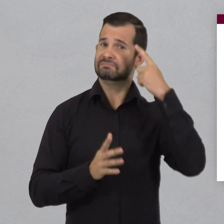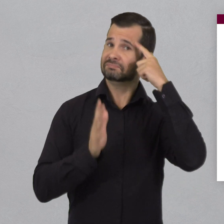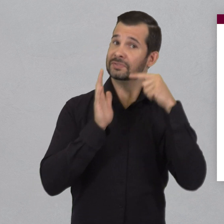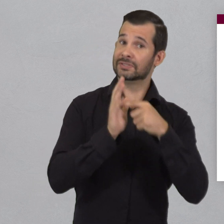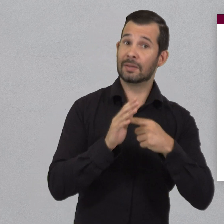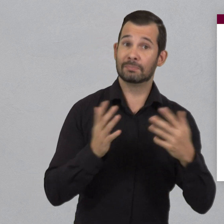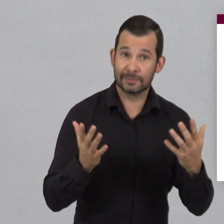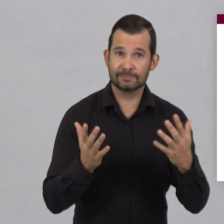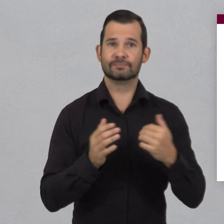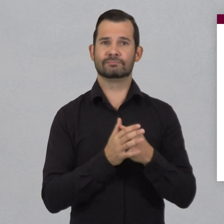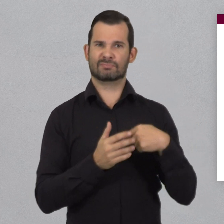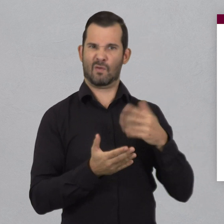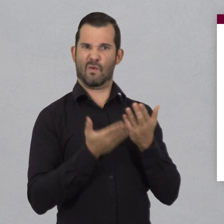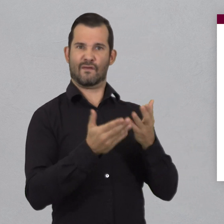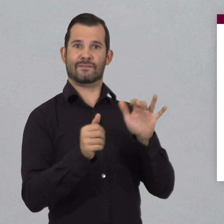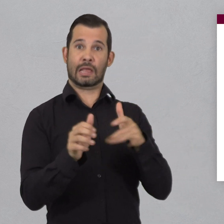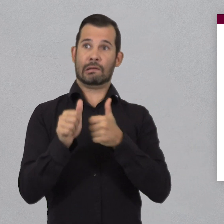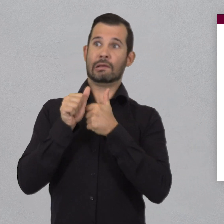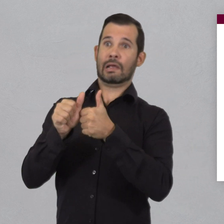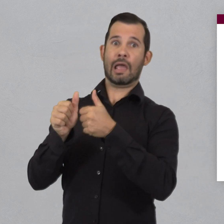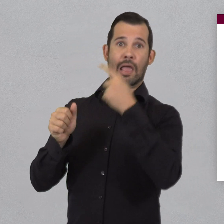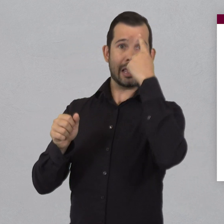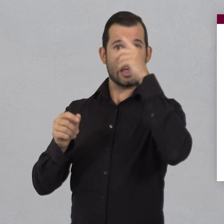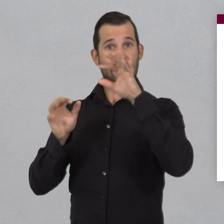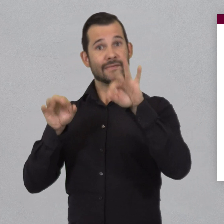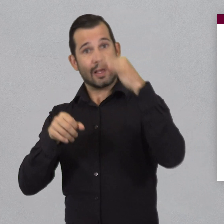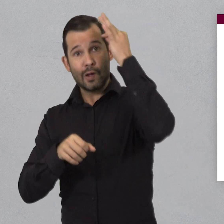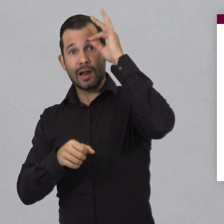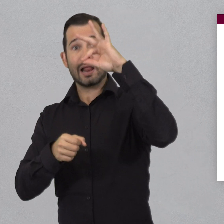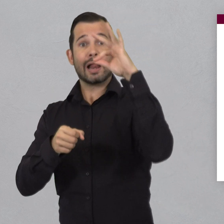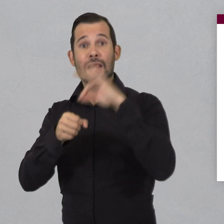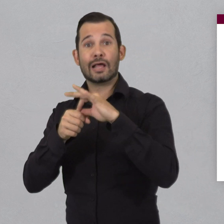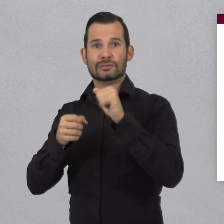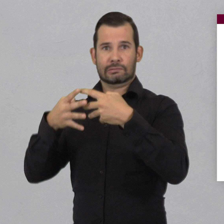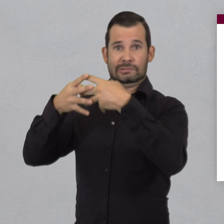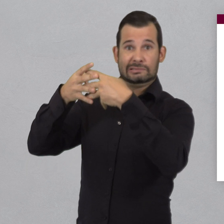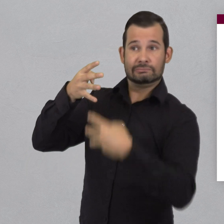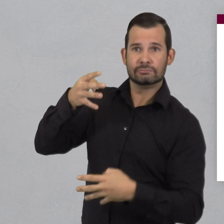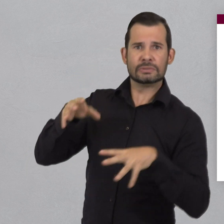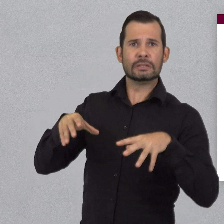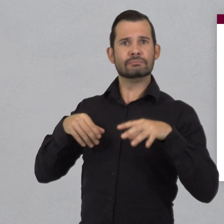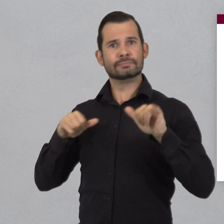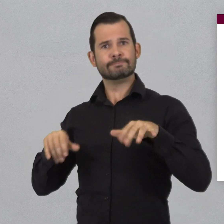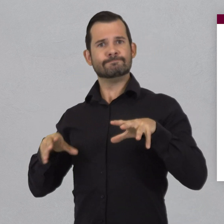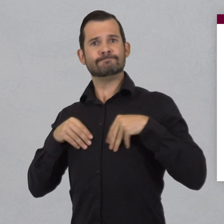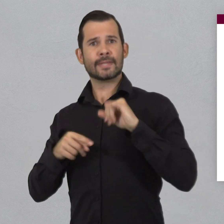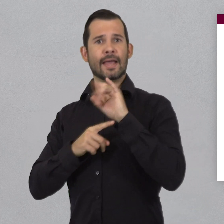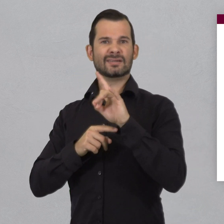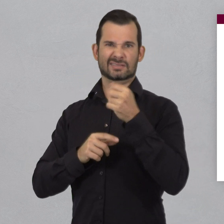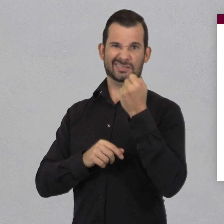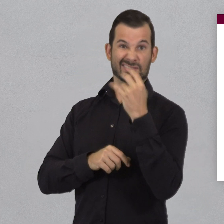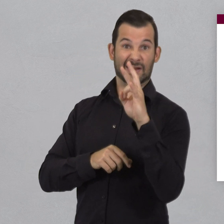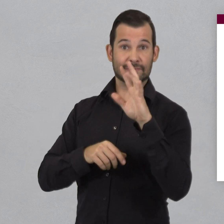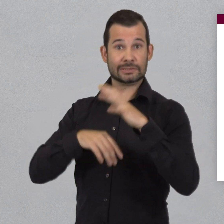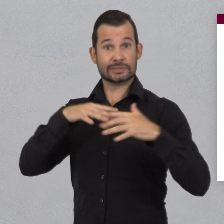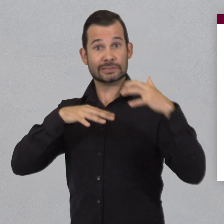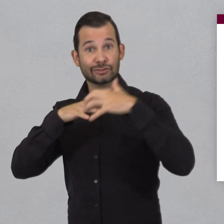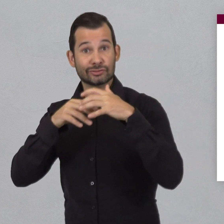all Canadians. For example, we offer the Guide to the Federal Election and the List of accepted ID